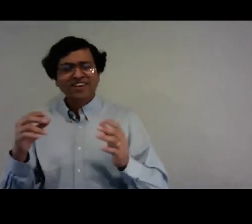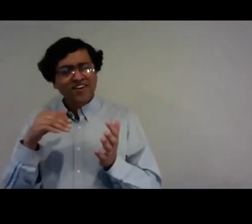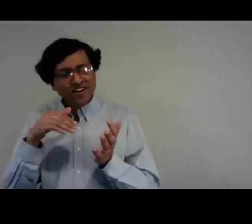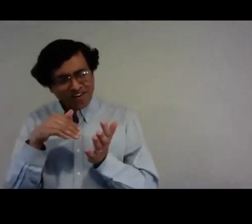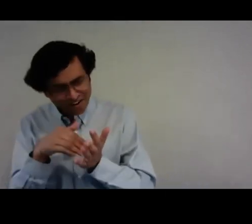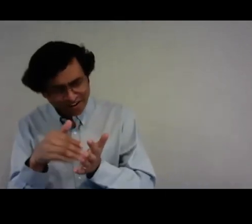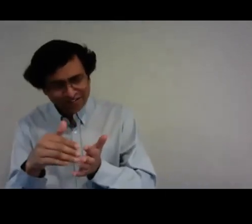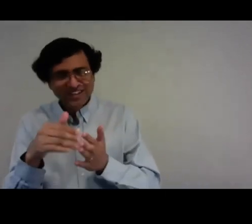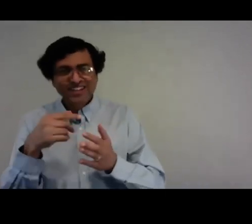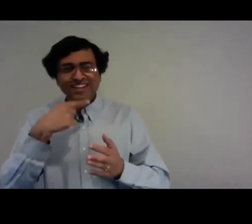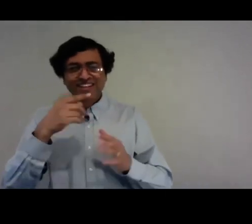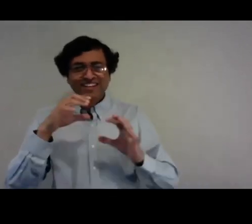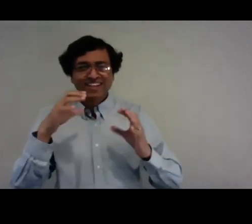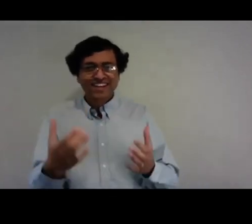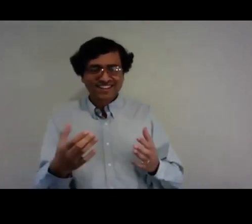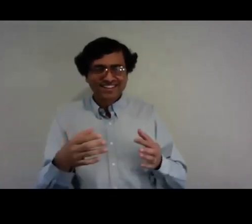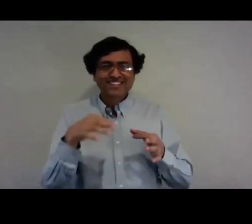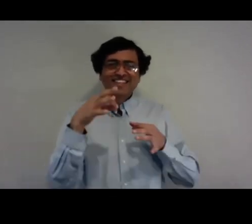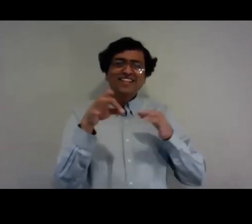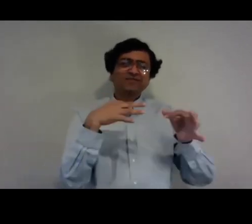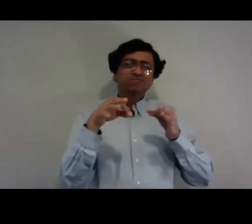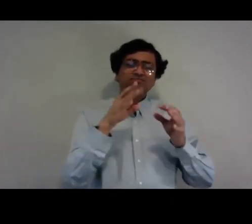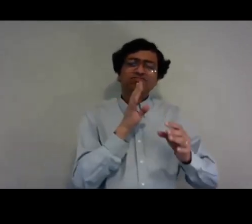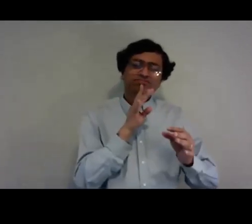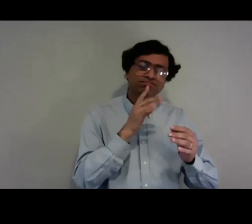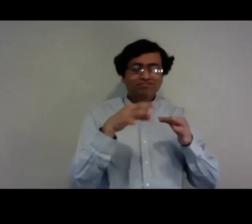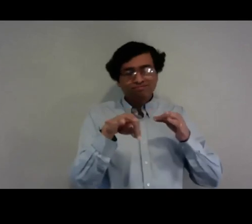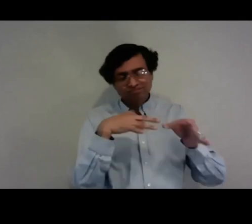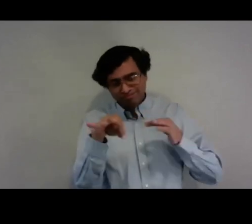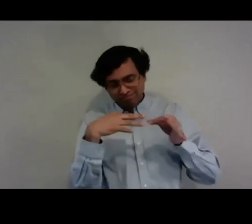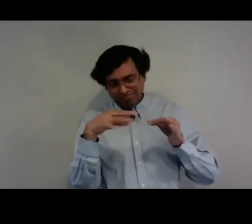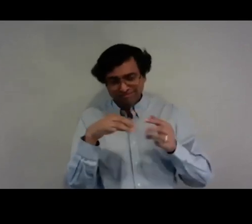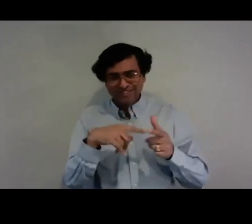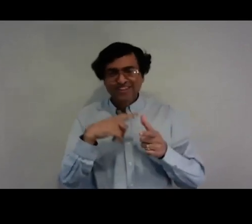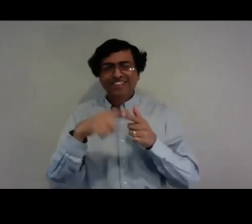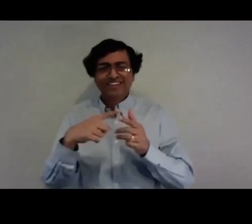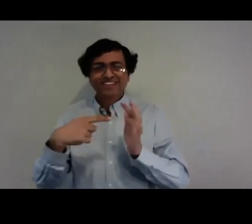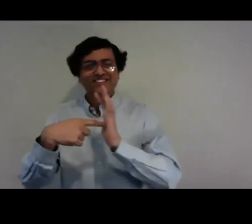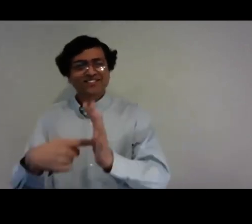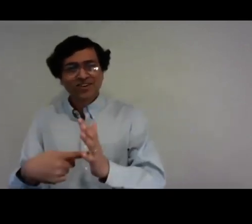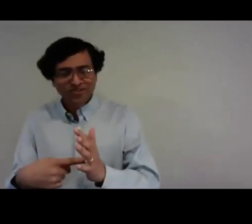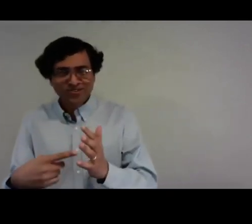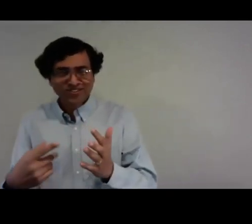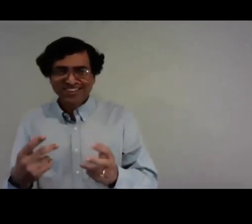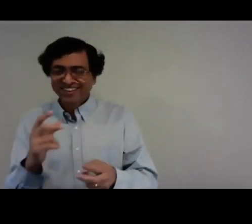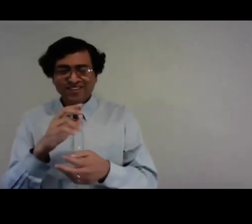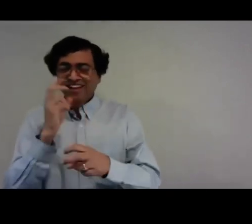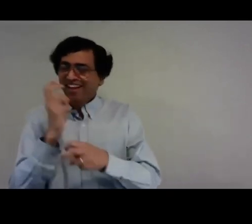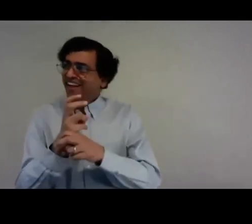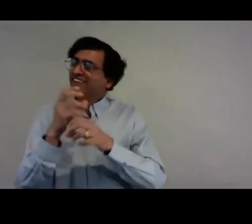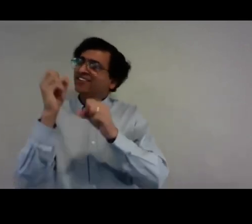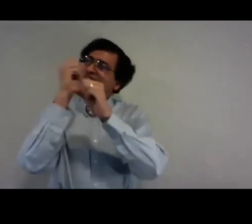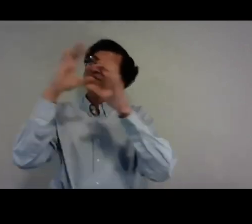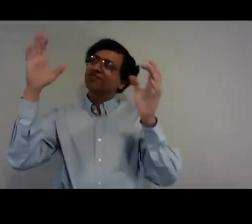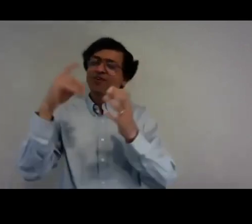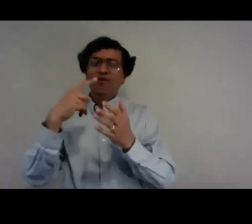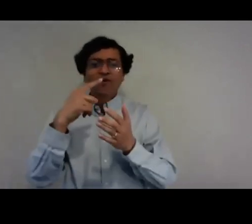want to show first explain second. But oftentimes they will explain first and then show second.